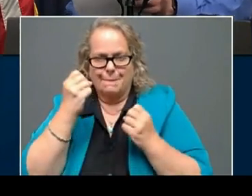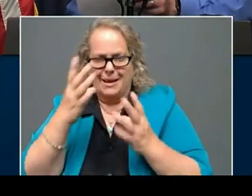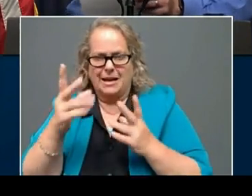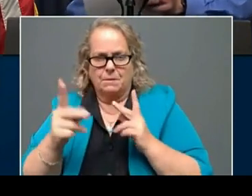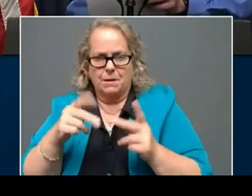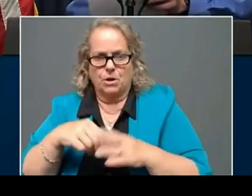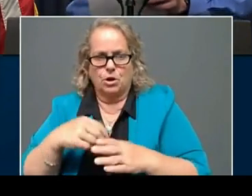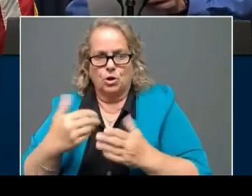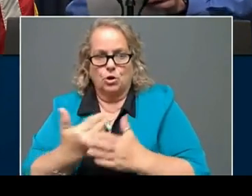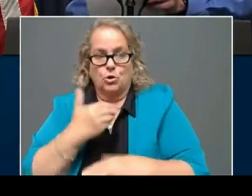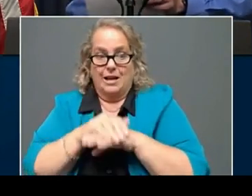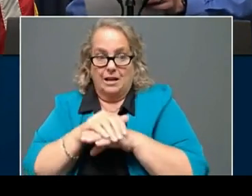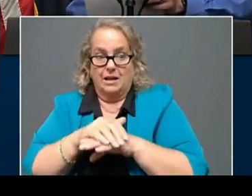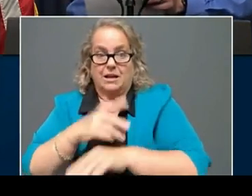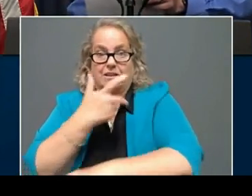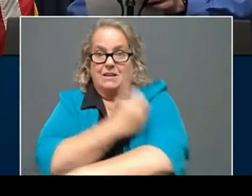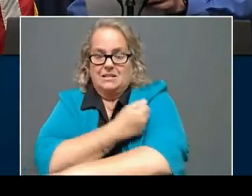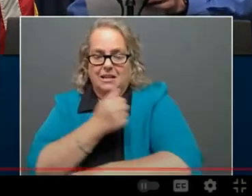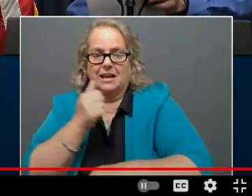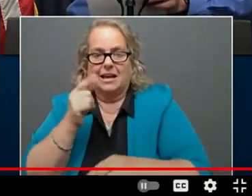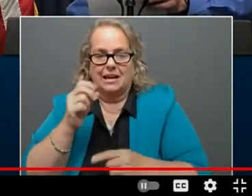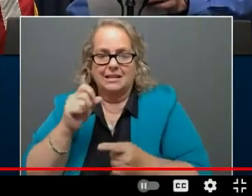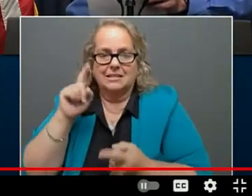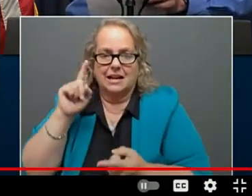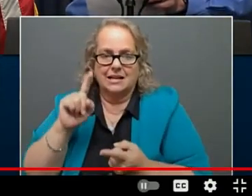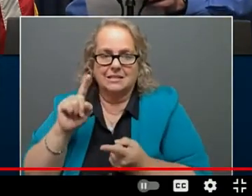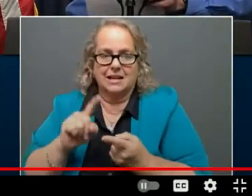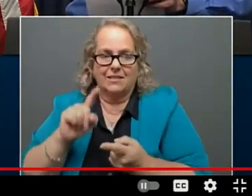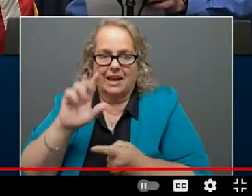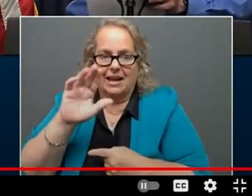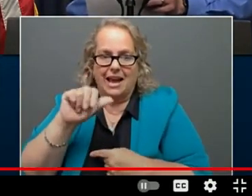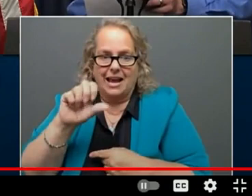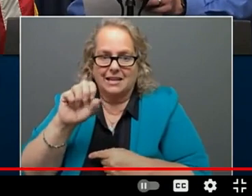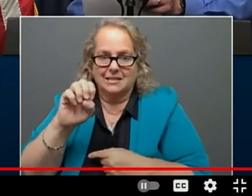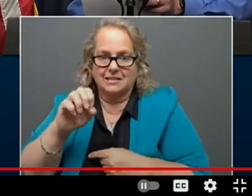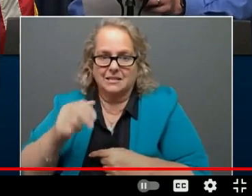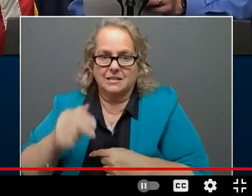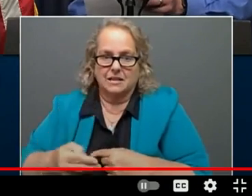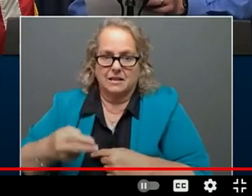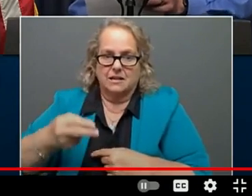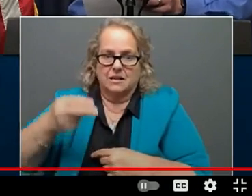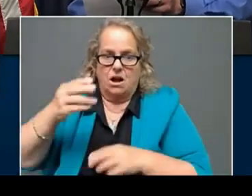suppressing. Probably the case rise in the far on the right side to flip of